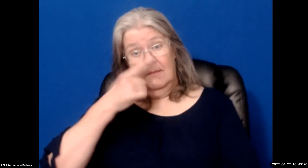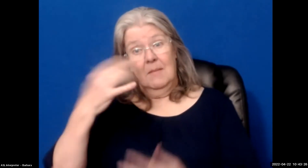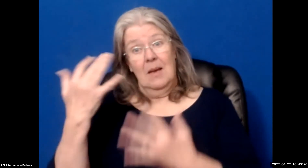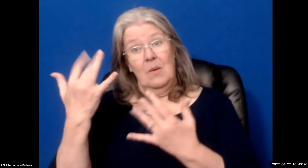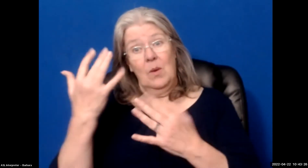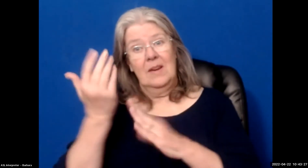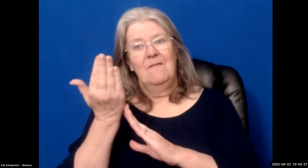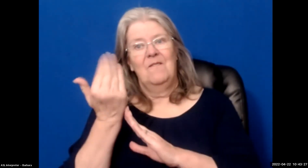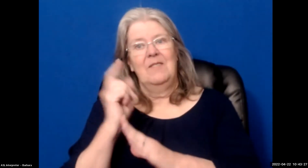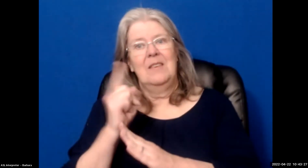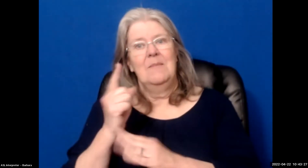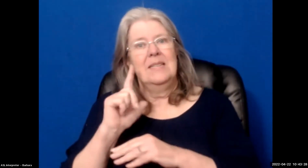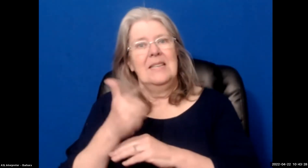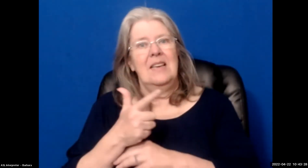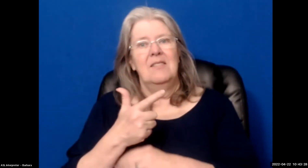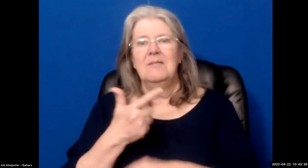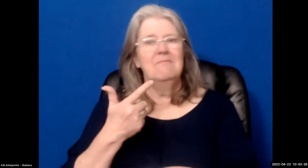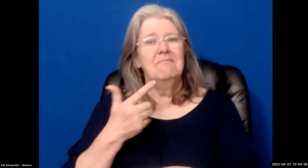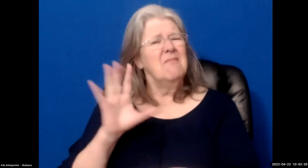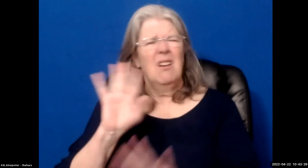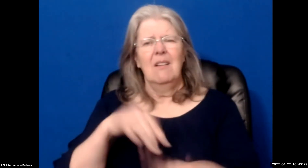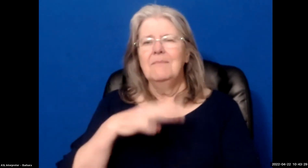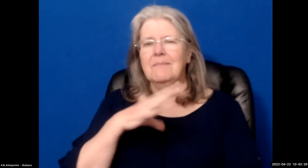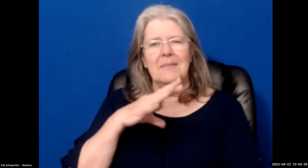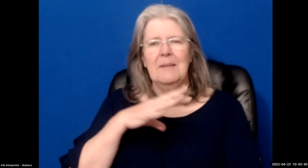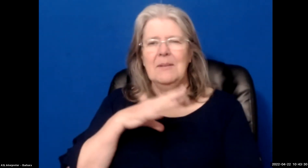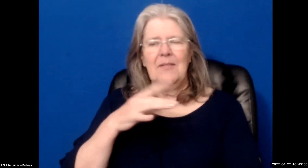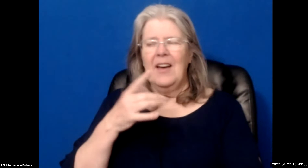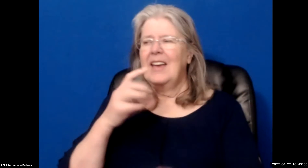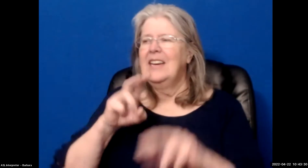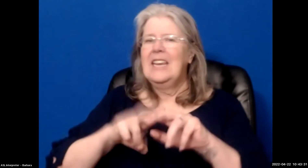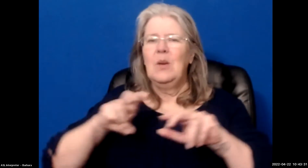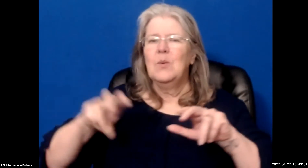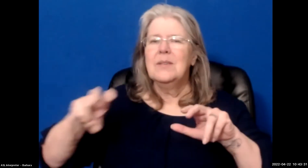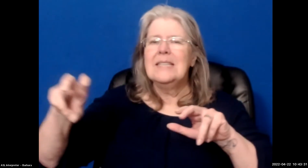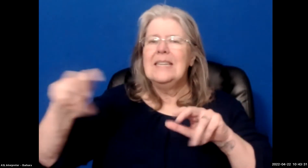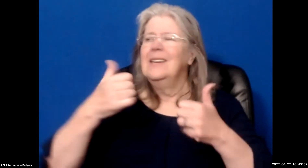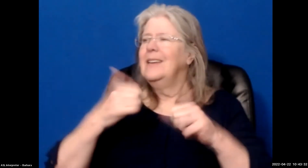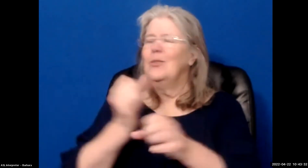Shannon: He did he just tried to make friends sitting next to other people sitting there he did, but yeah.